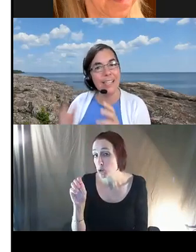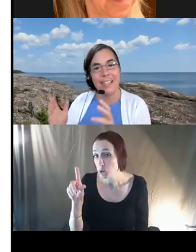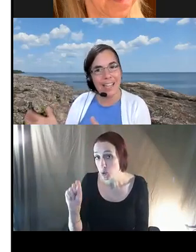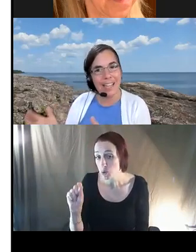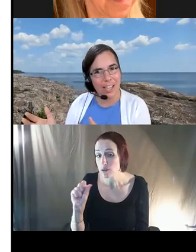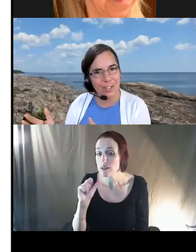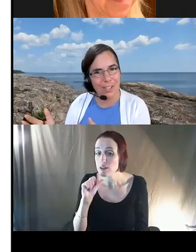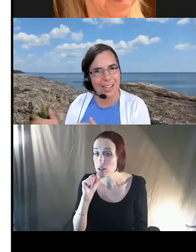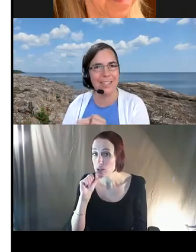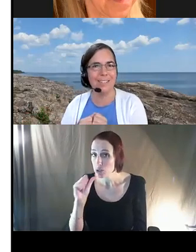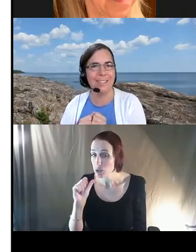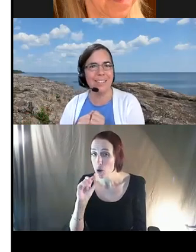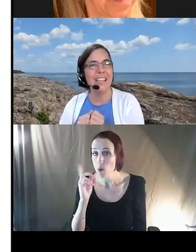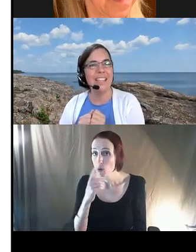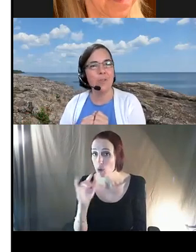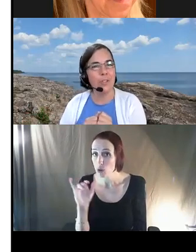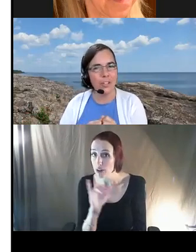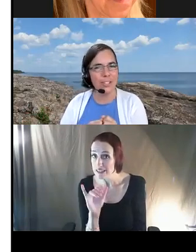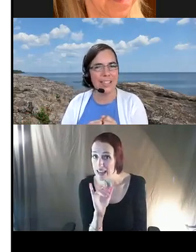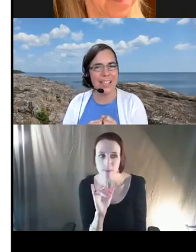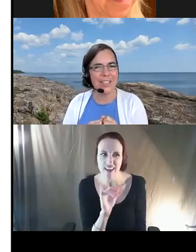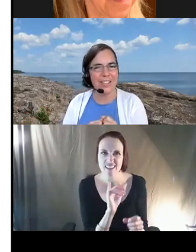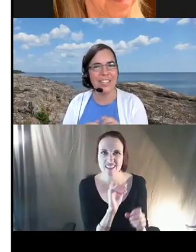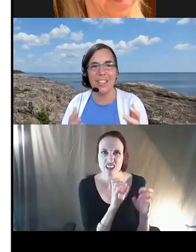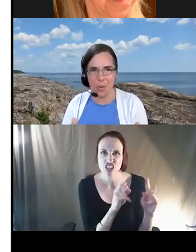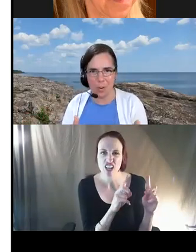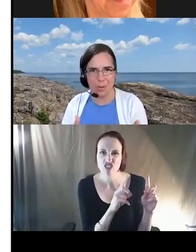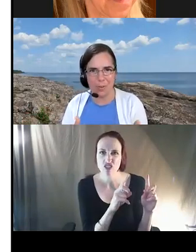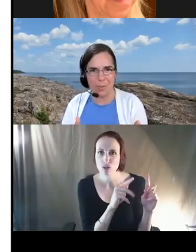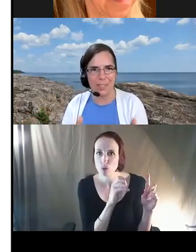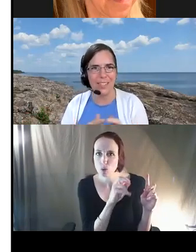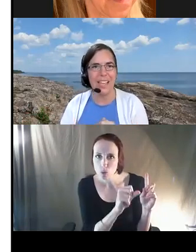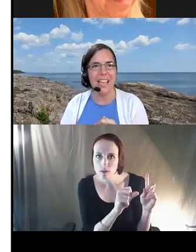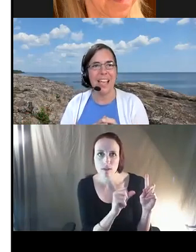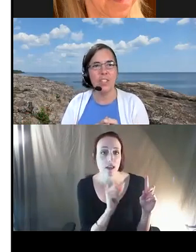like in the education setting. They don't look like they look in the corporate world.